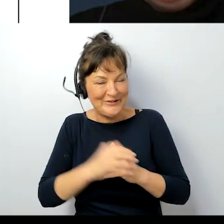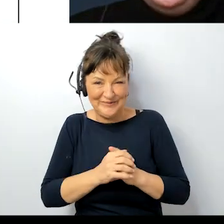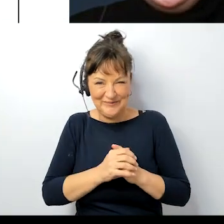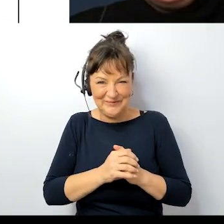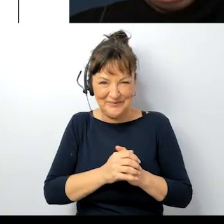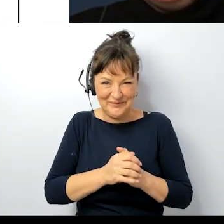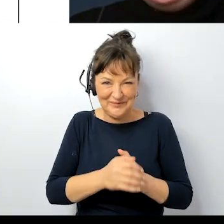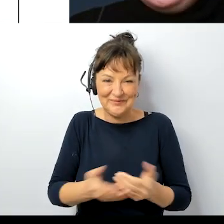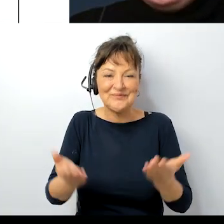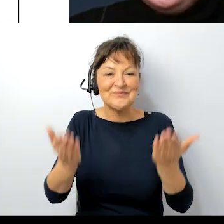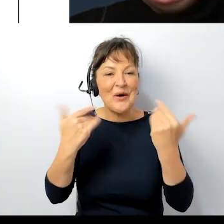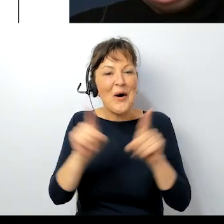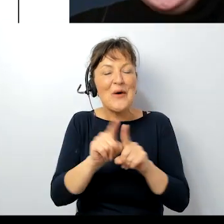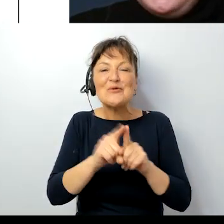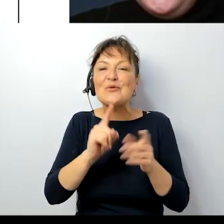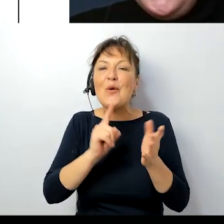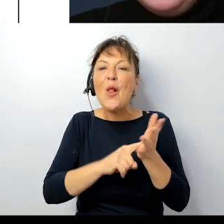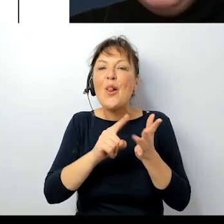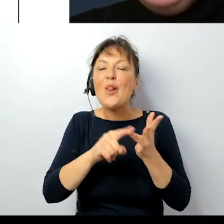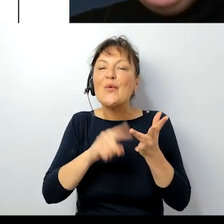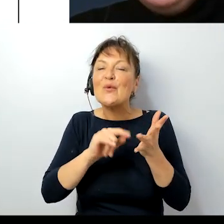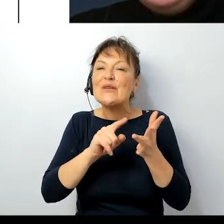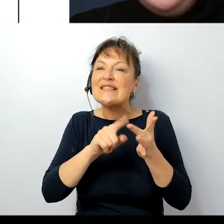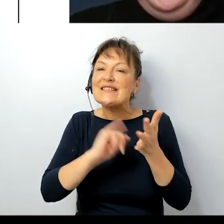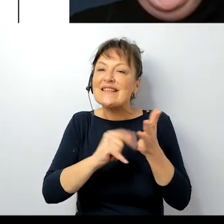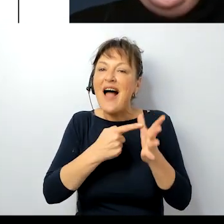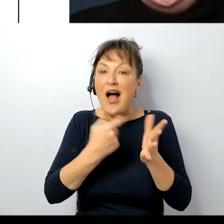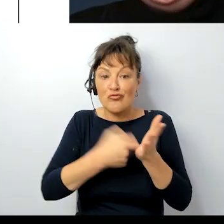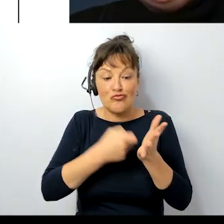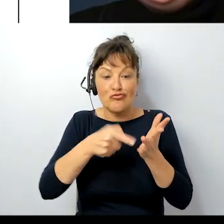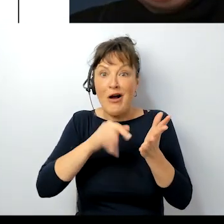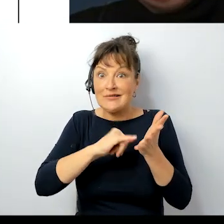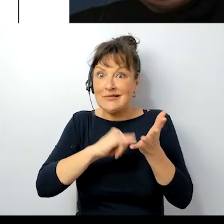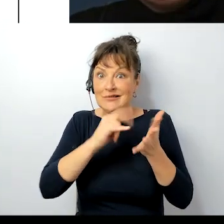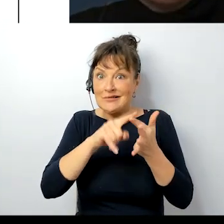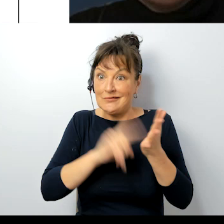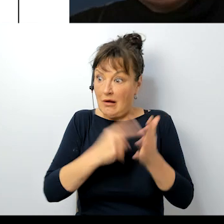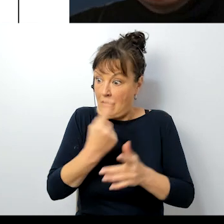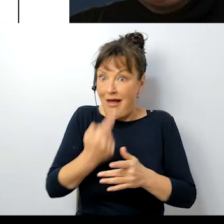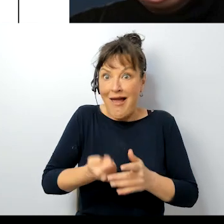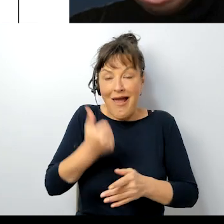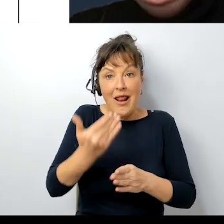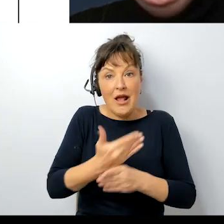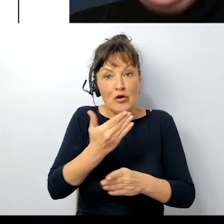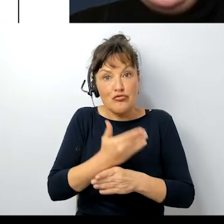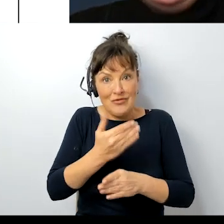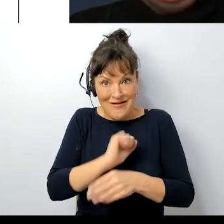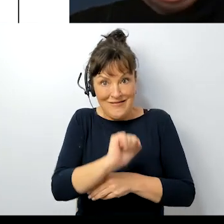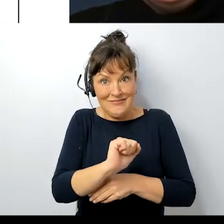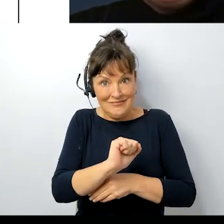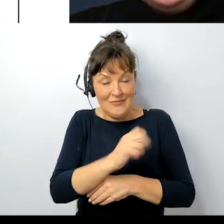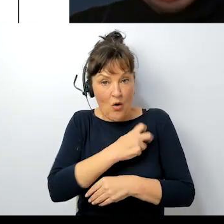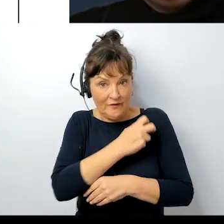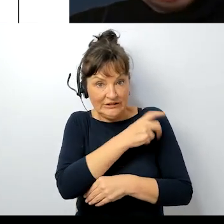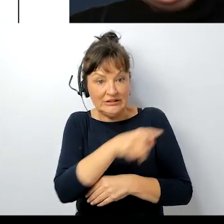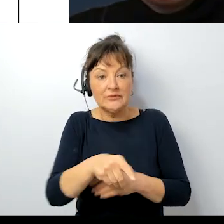group works from S1 to S4. A very warm welcome indeed to Louisa Russell, an early careers manager